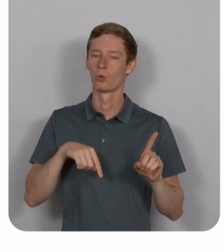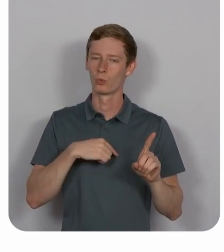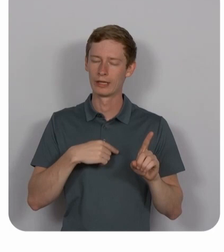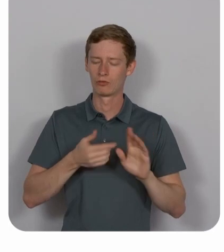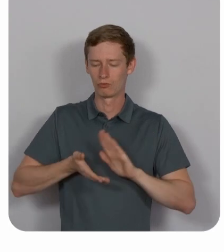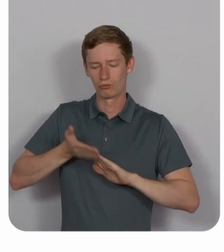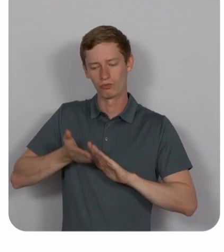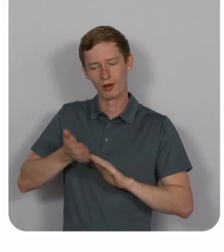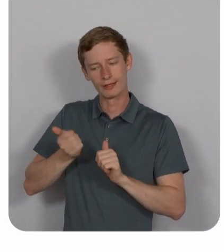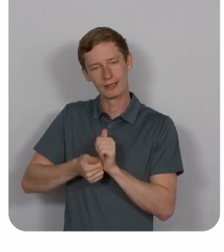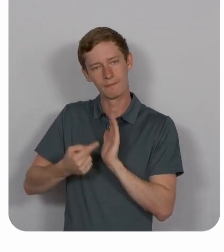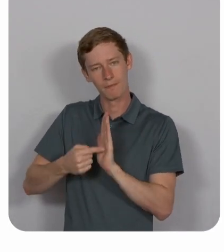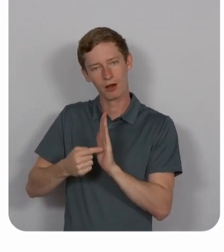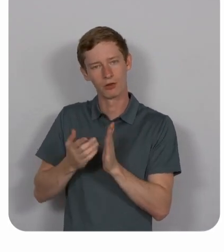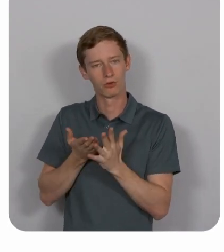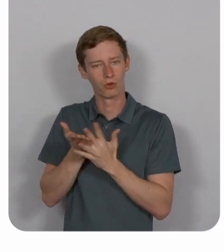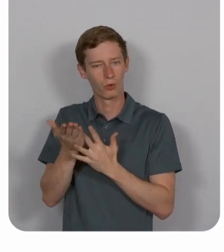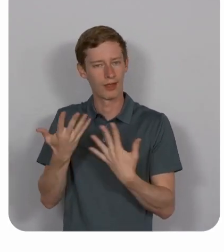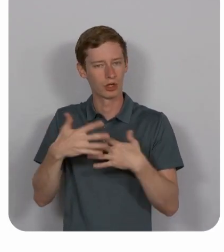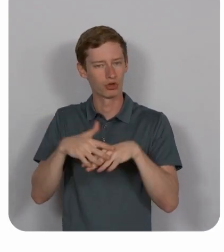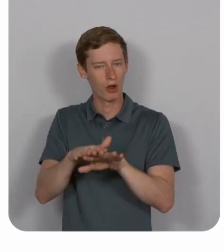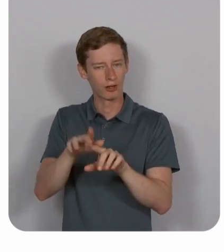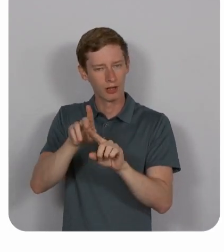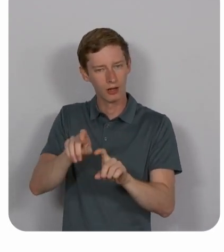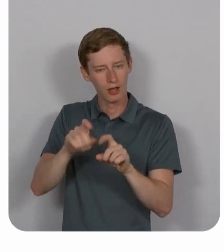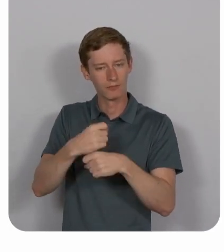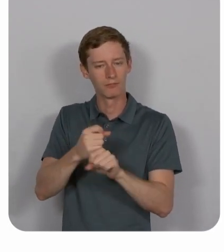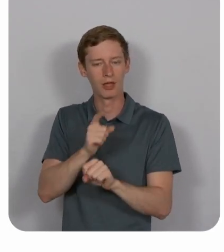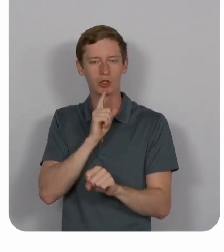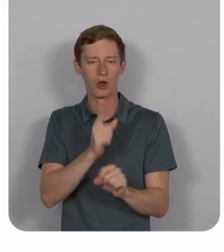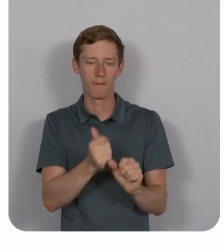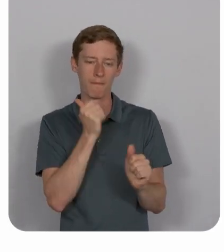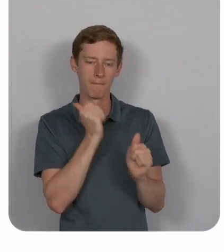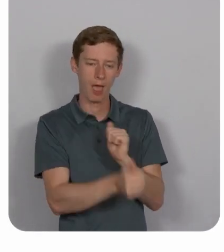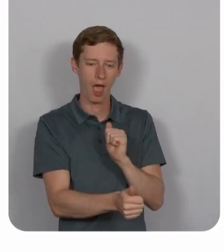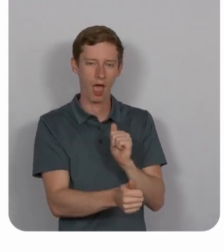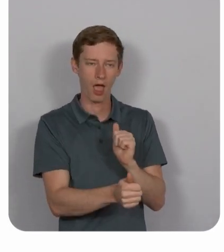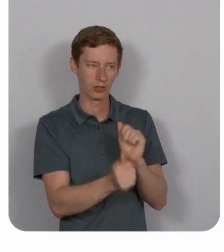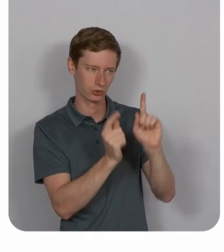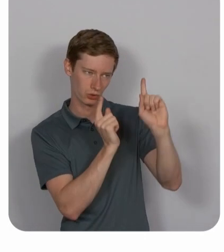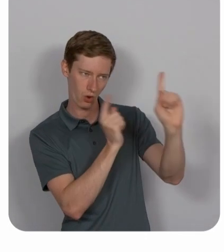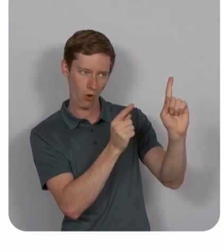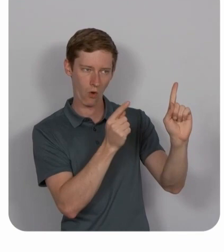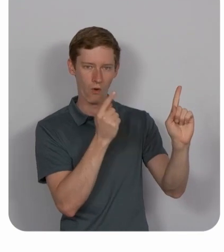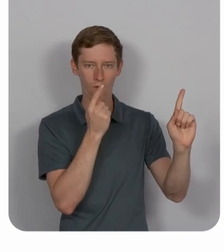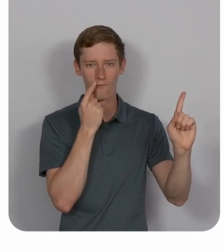we run each model through a suite of integration tests to make sure it’s passing against the main things we want for production.